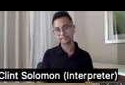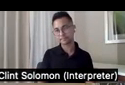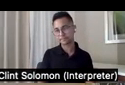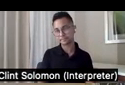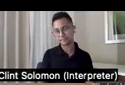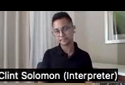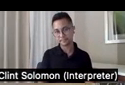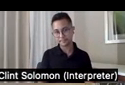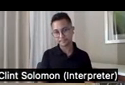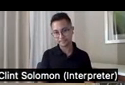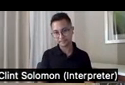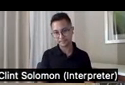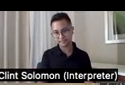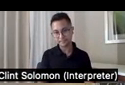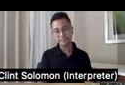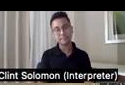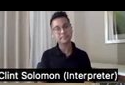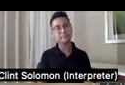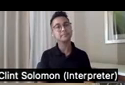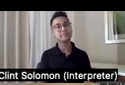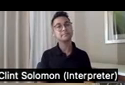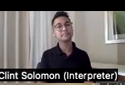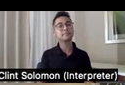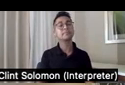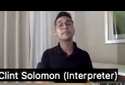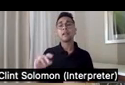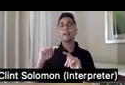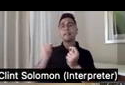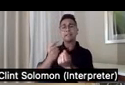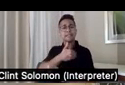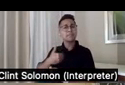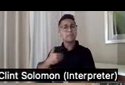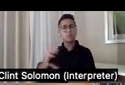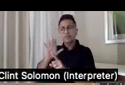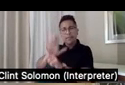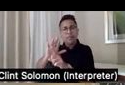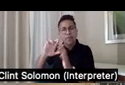so what are the roles of the team members when it comes to experience books